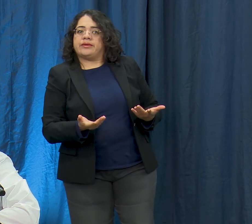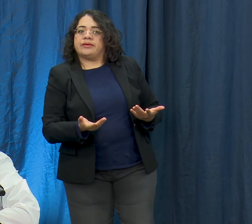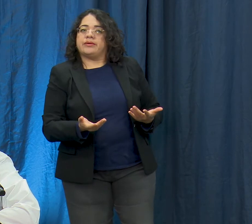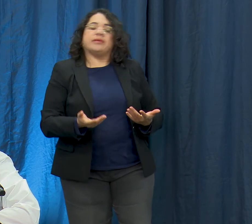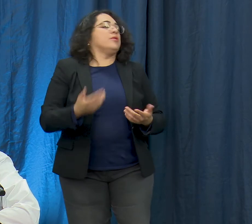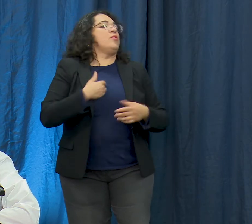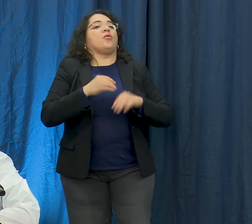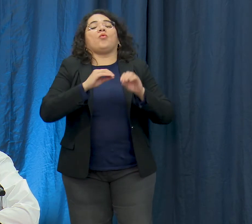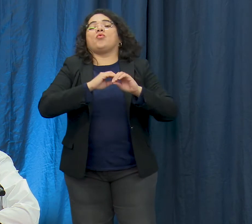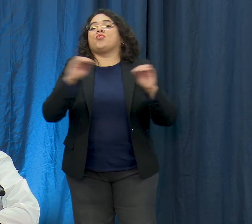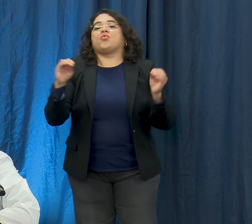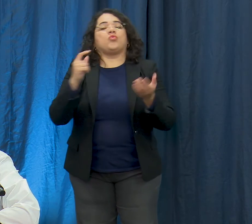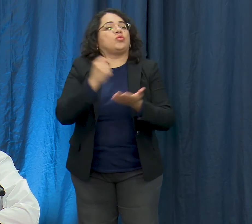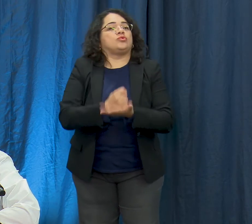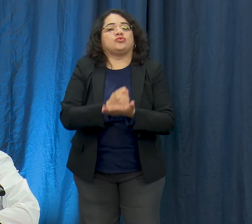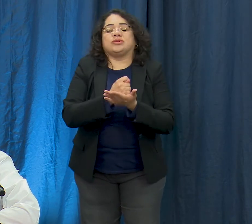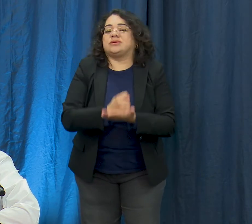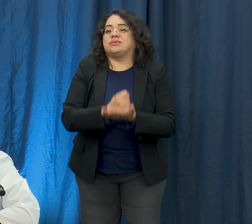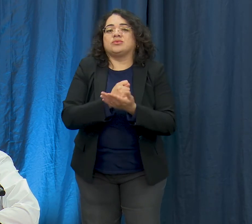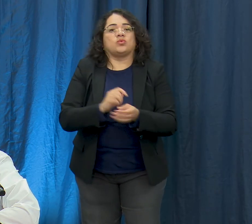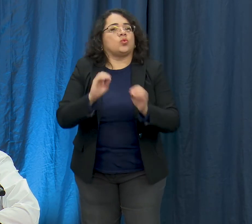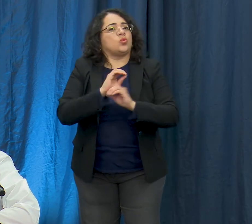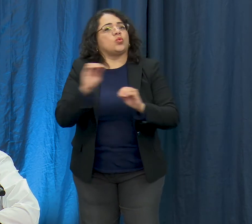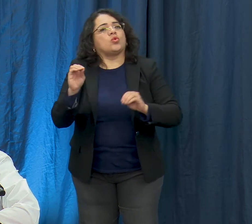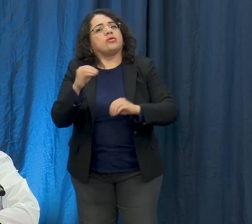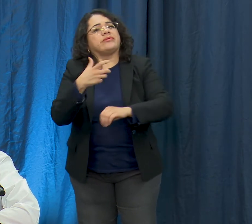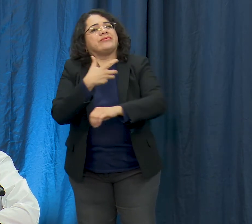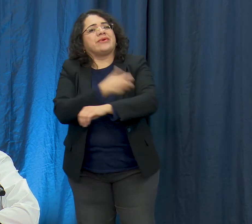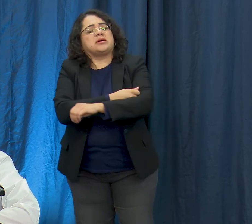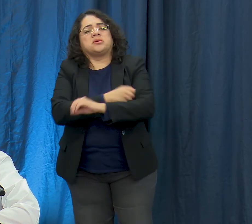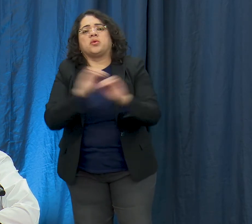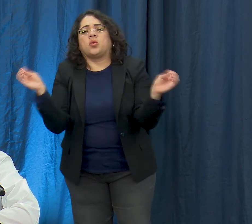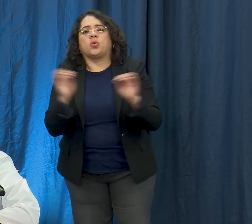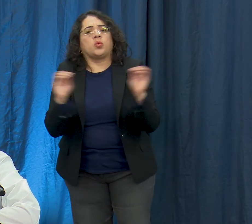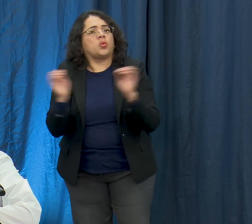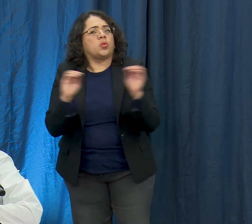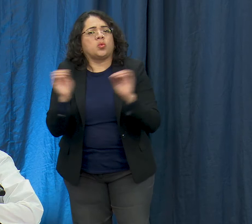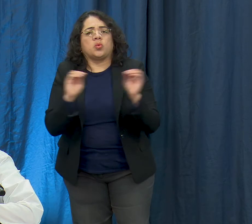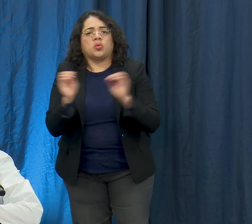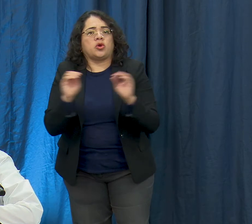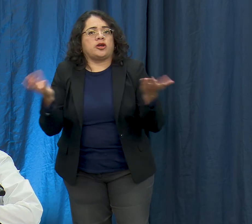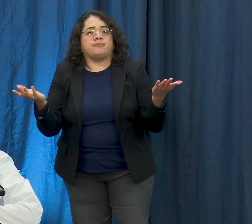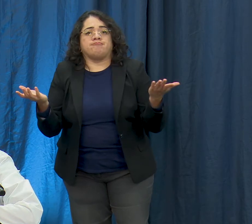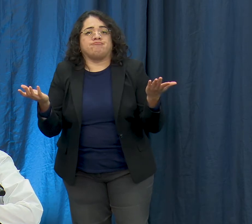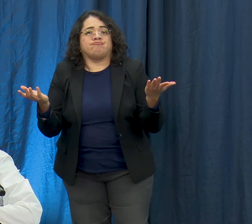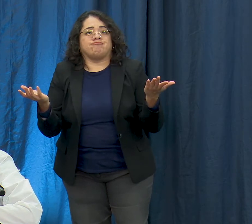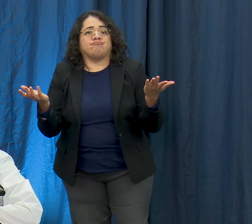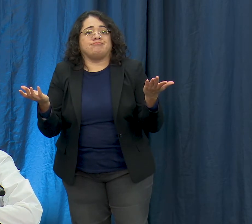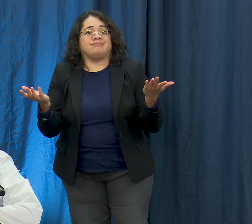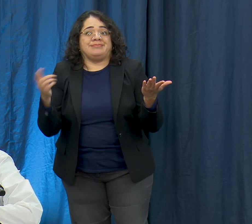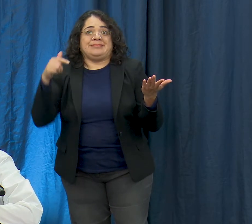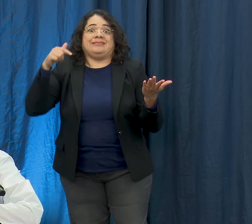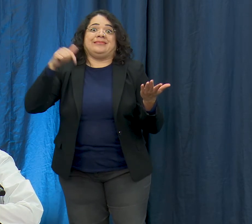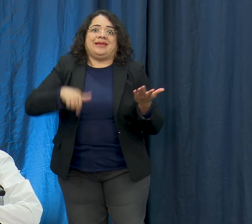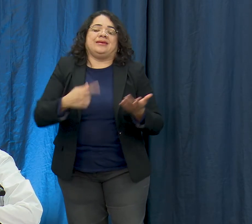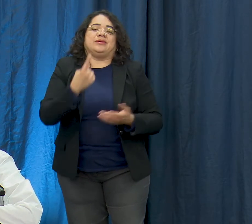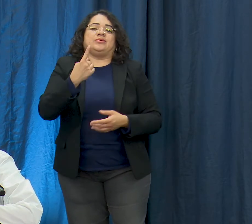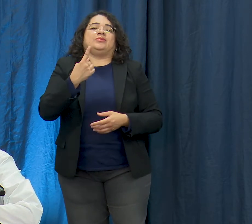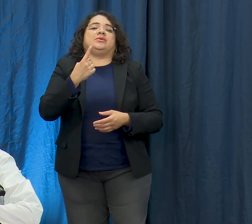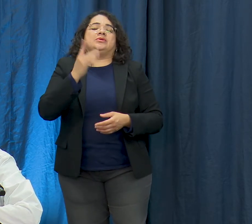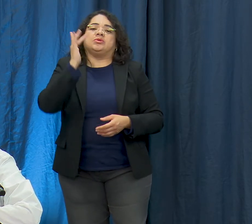have treatments that this is you know one of the things that we think can help